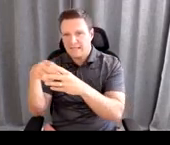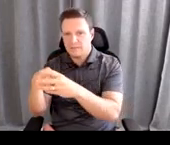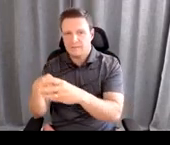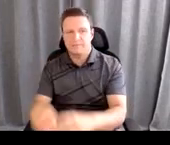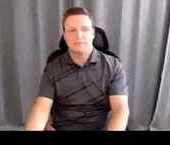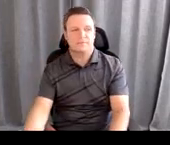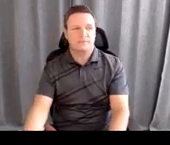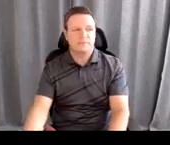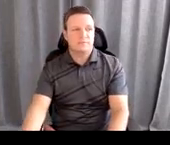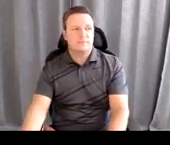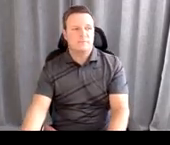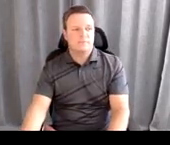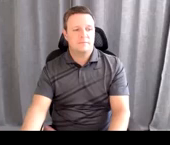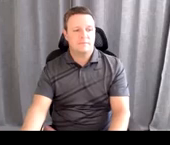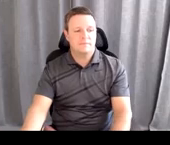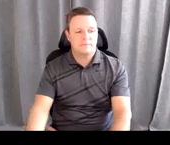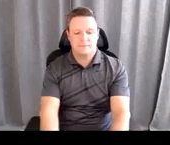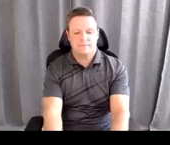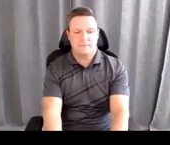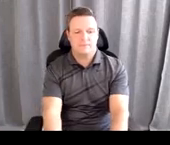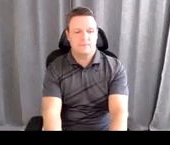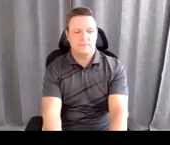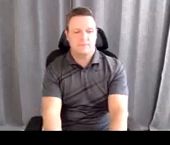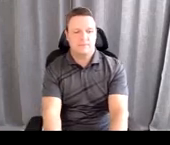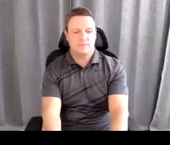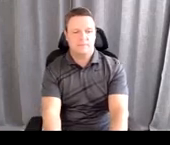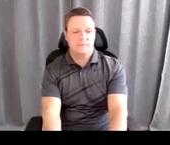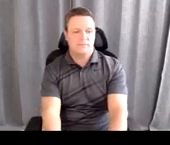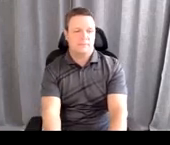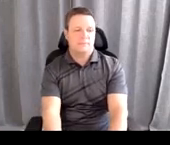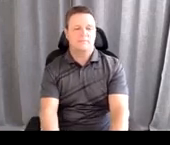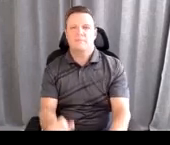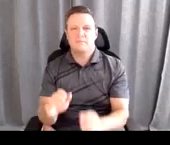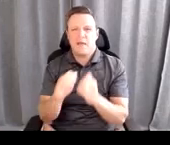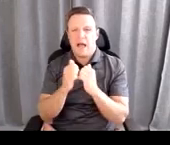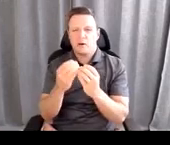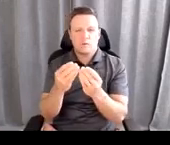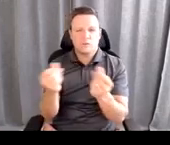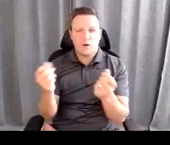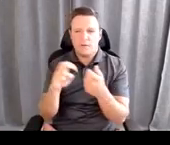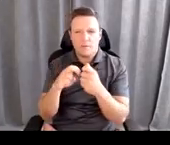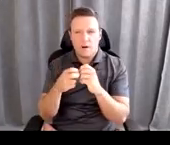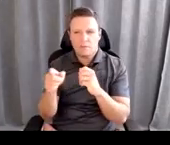what are we solving the problem that the organization is trying to address